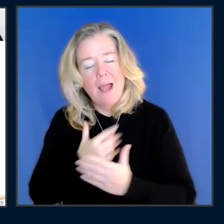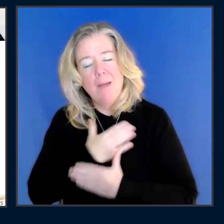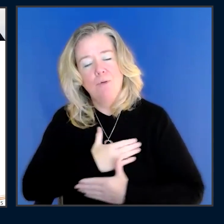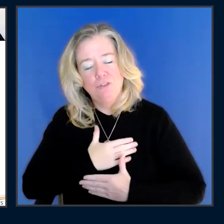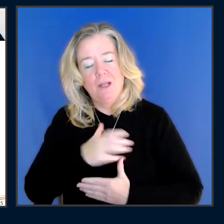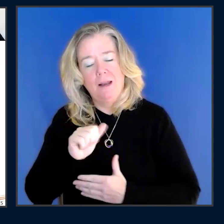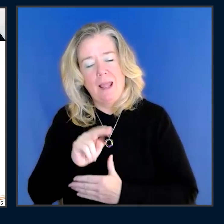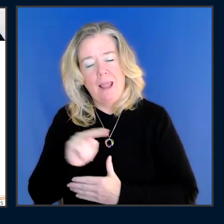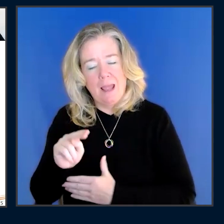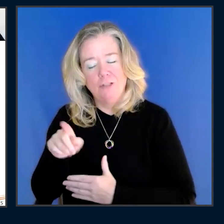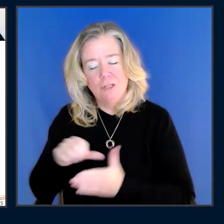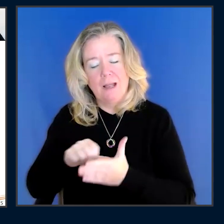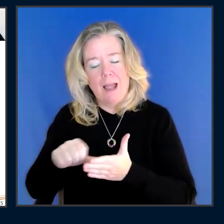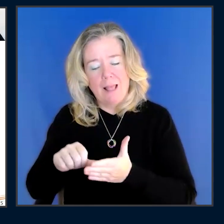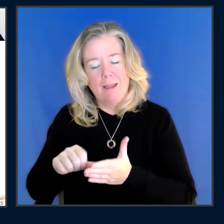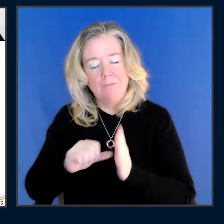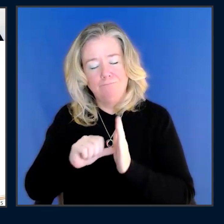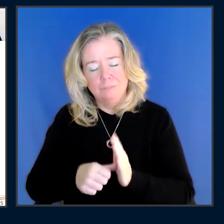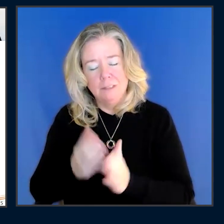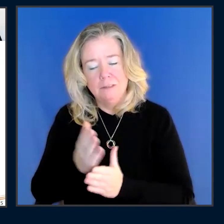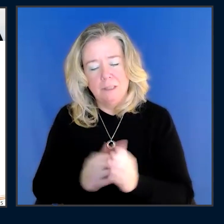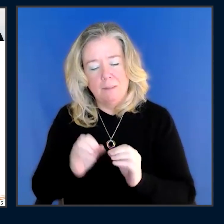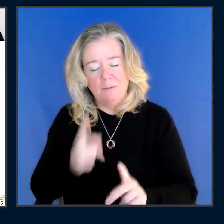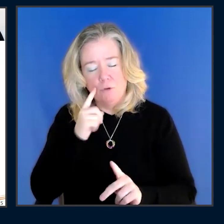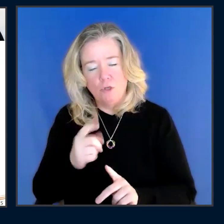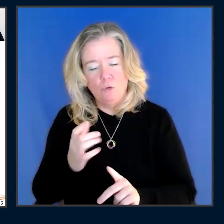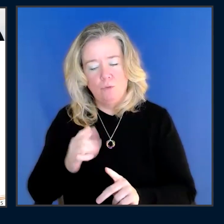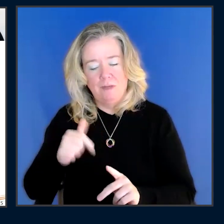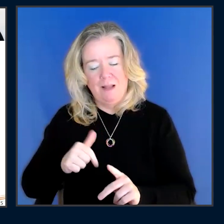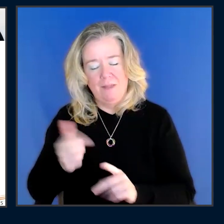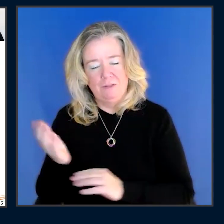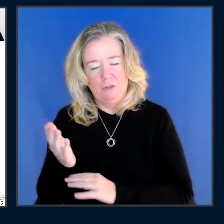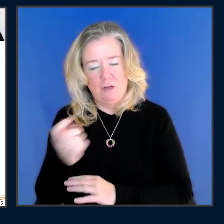and growing together. And I appreciate that Ann highlighted some of those opportunities